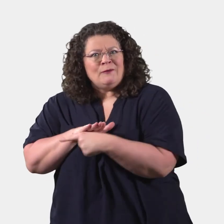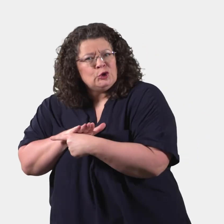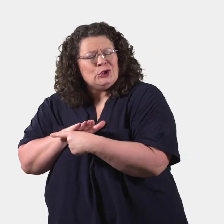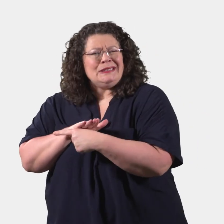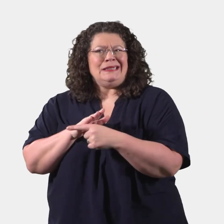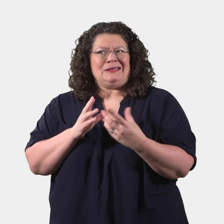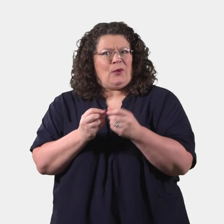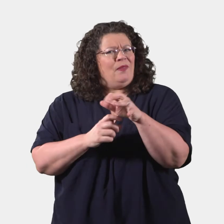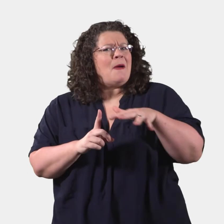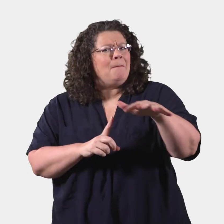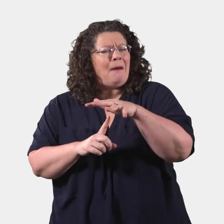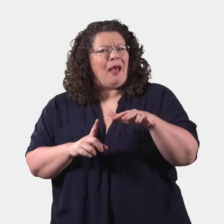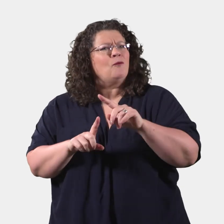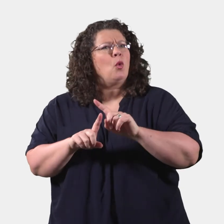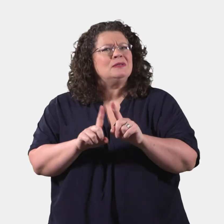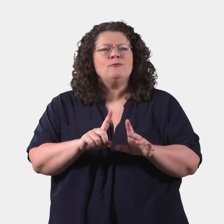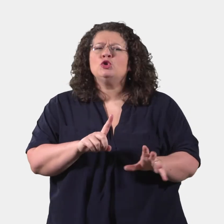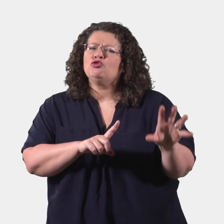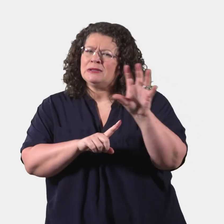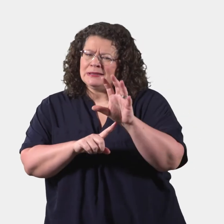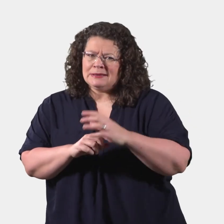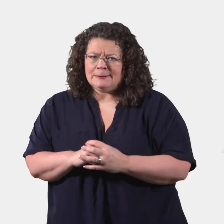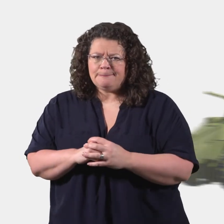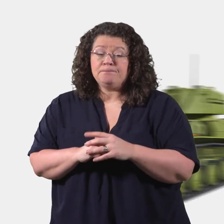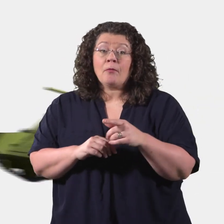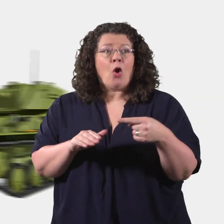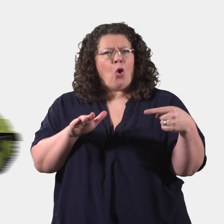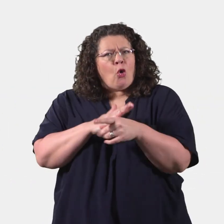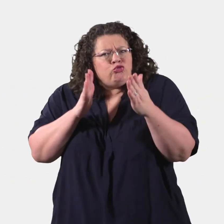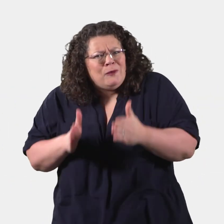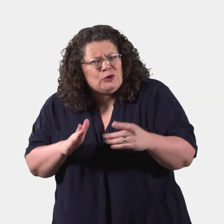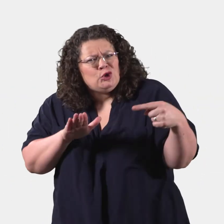A refugee is a person who has been forced to leave their country of birth because it is not safe.